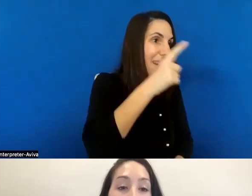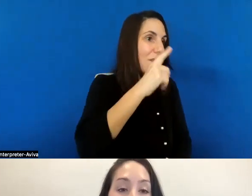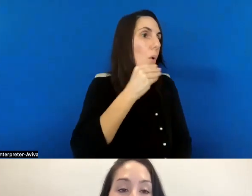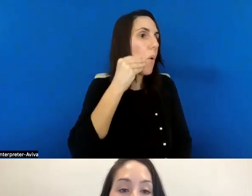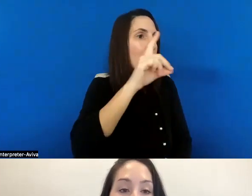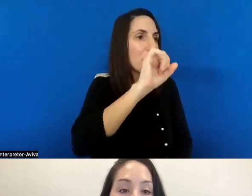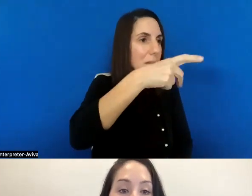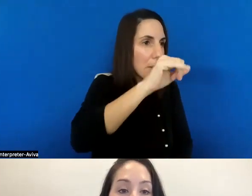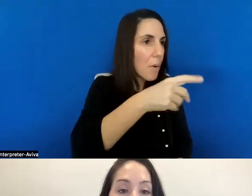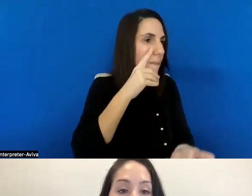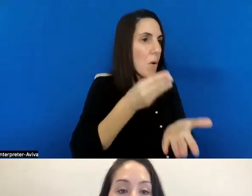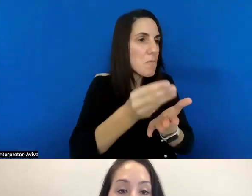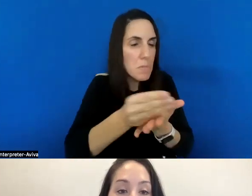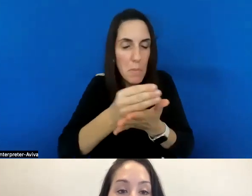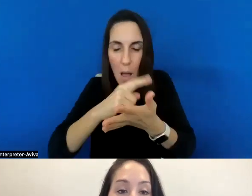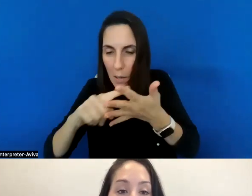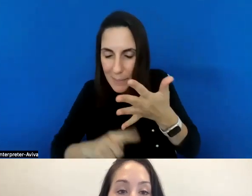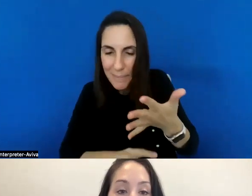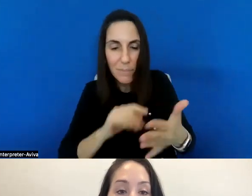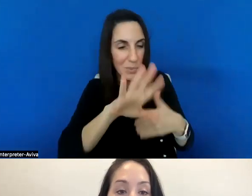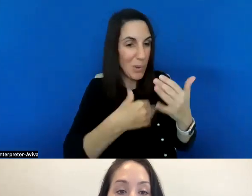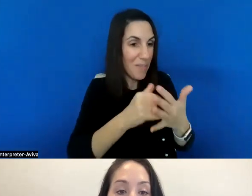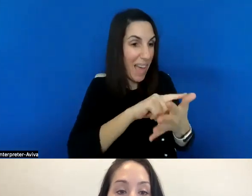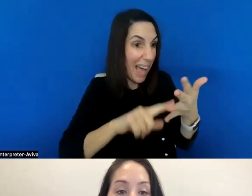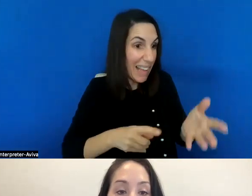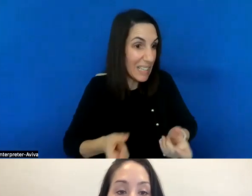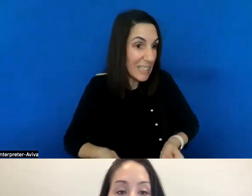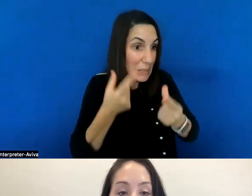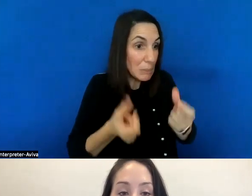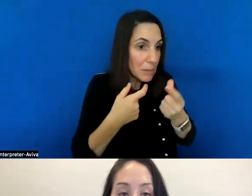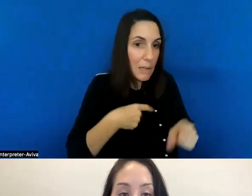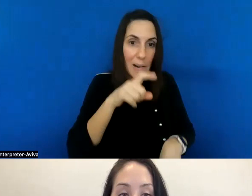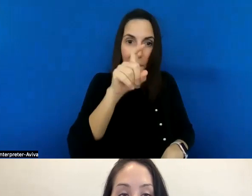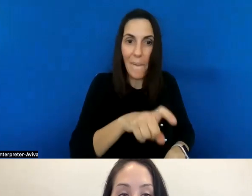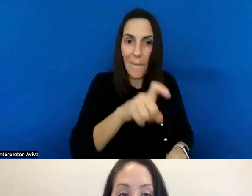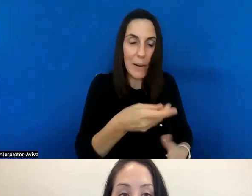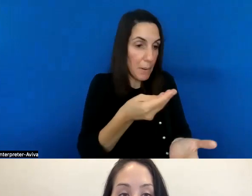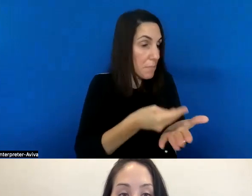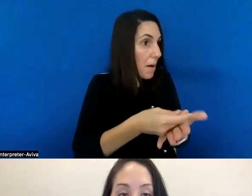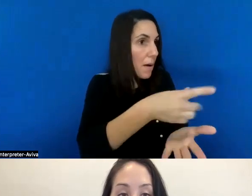11:15:32 All that stuff, you know. I need the the funds from somewhere, and fortunately,